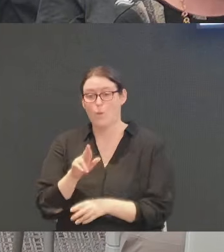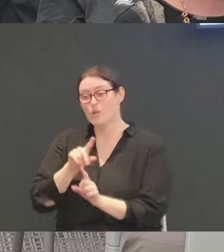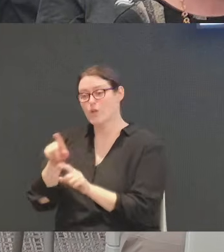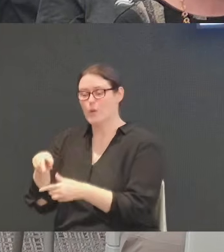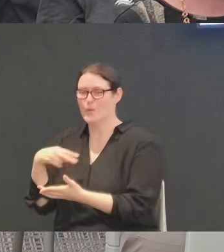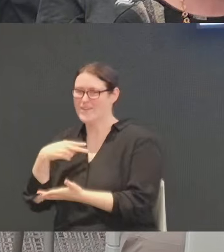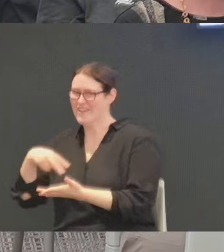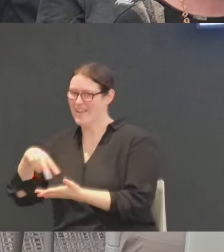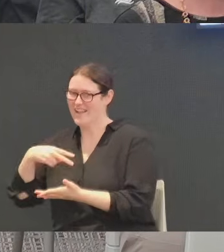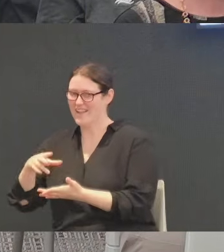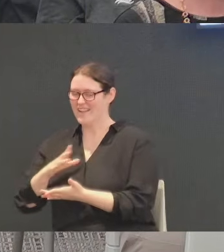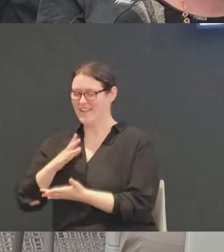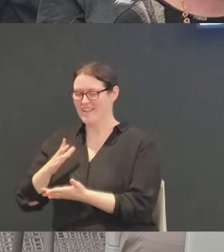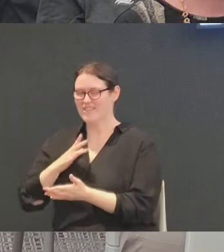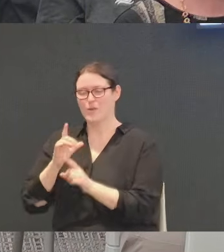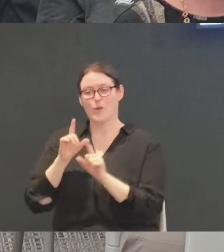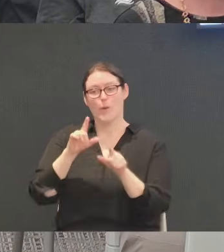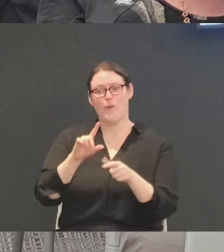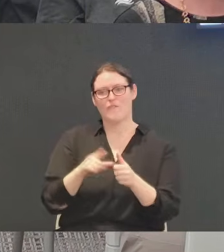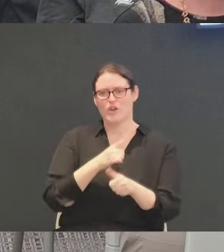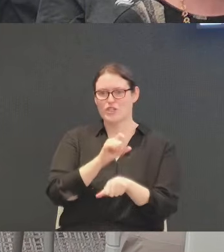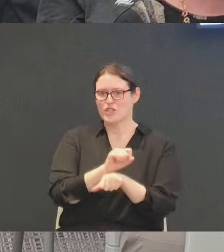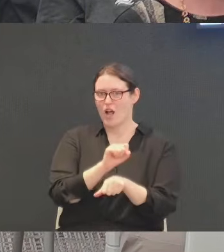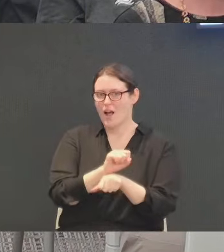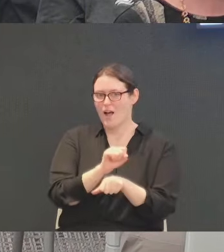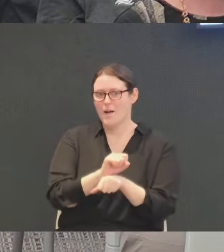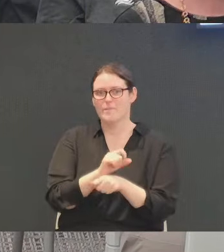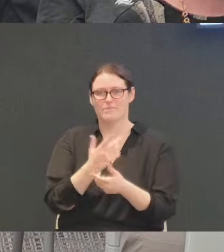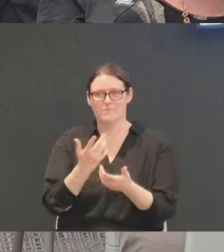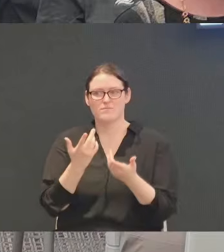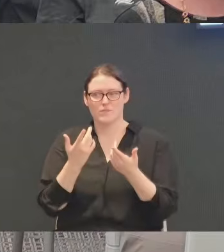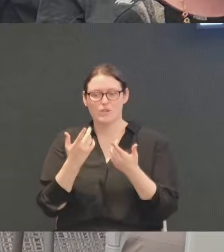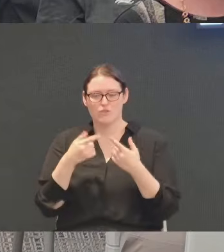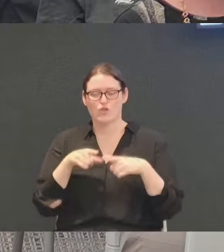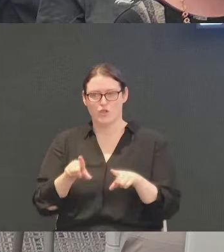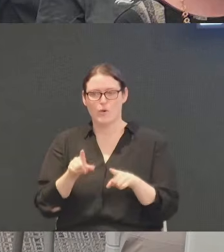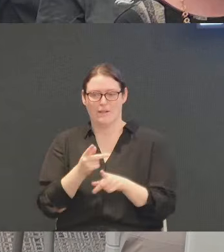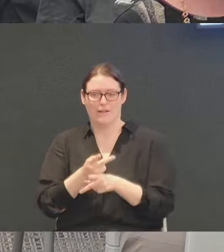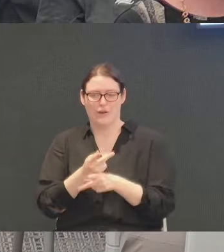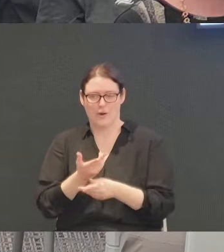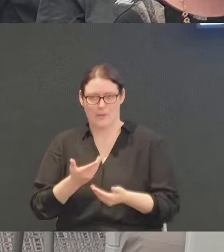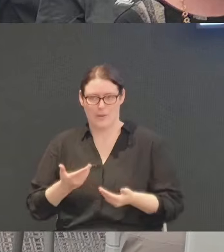and attend their first job during their time with us. Additionally, this funding helps support my